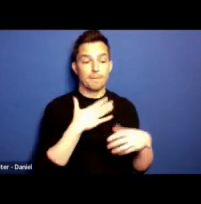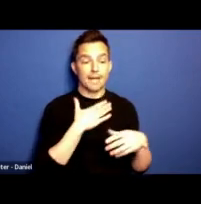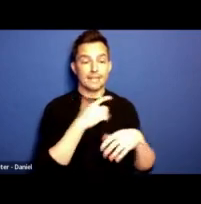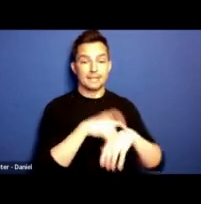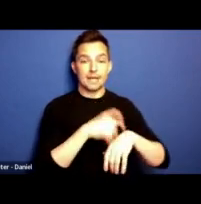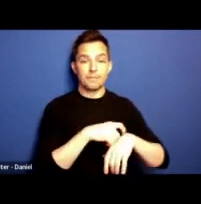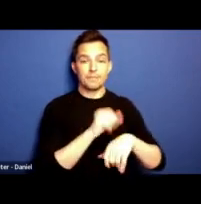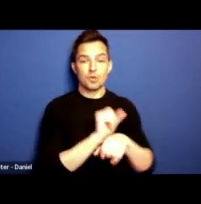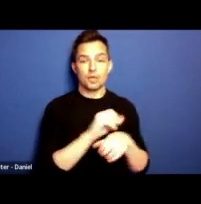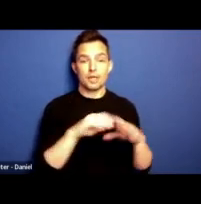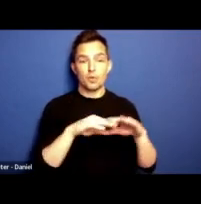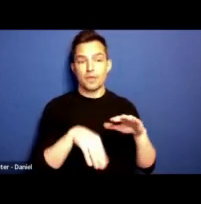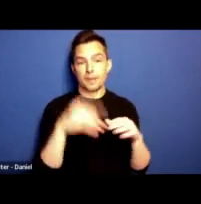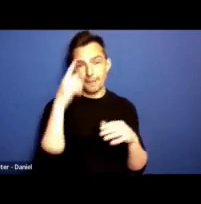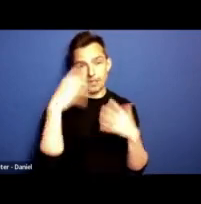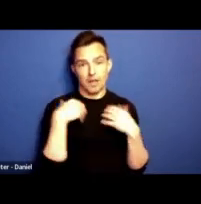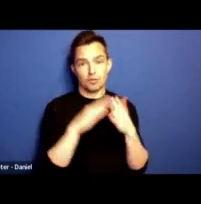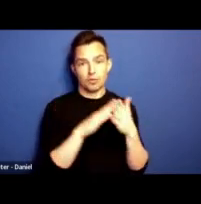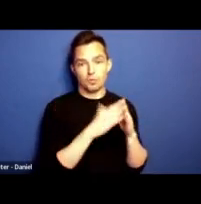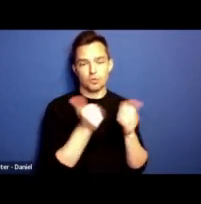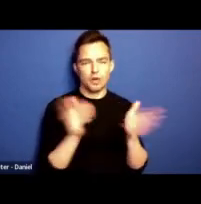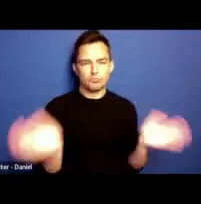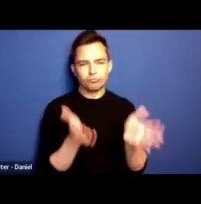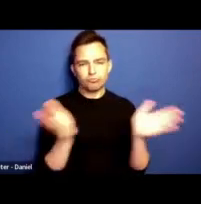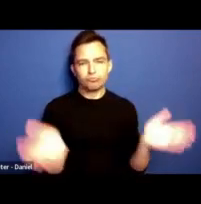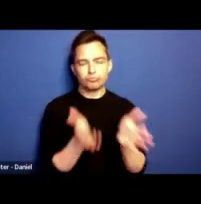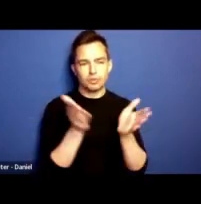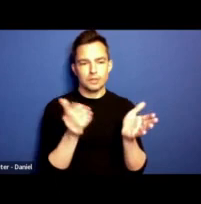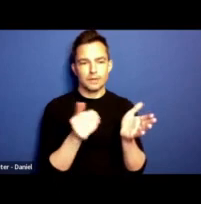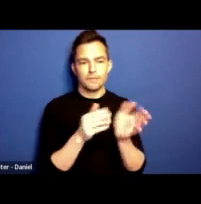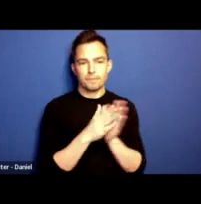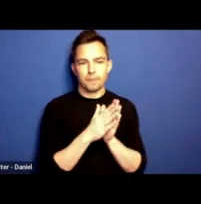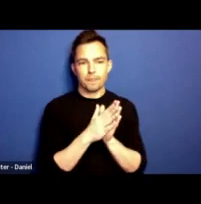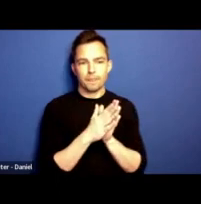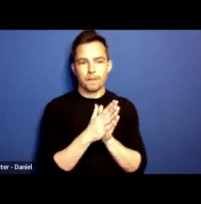mental health community to try and promote in New York State peer leadership for TBI